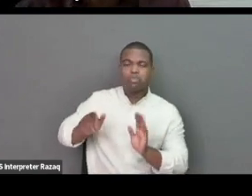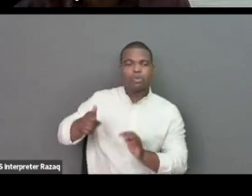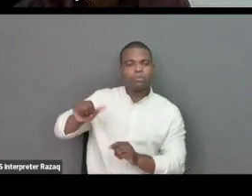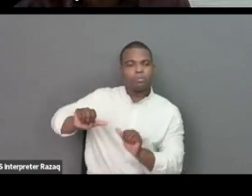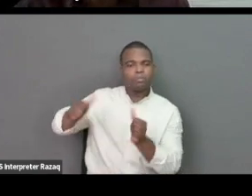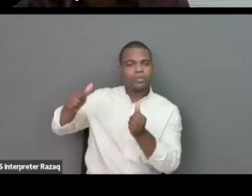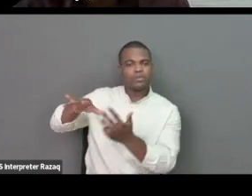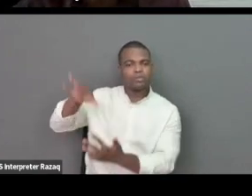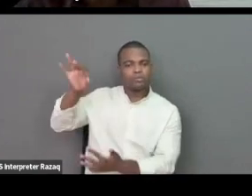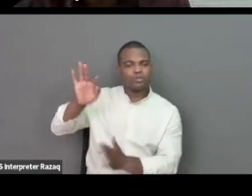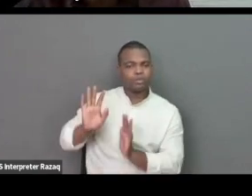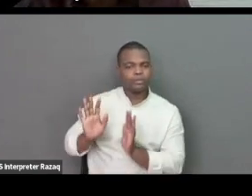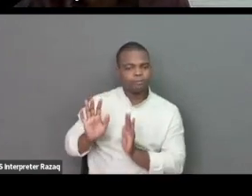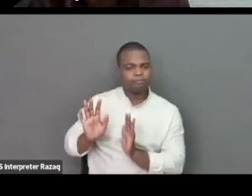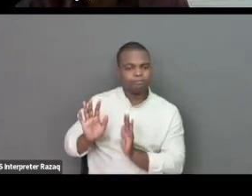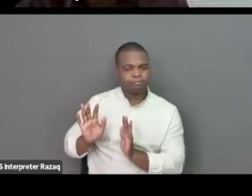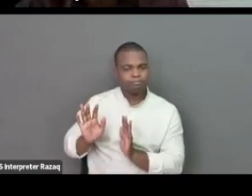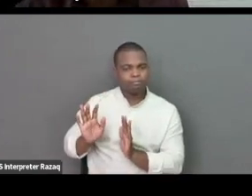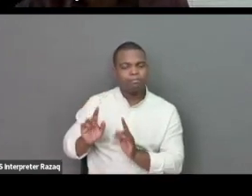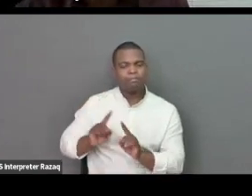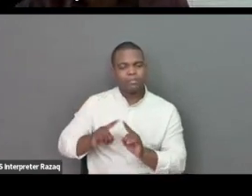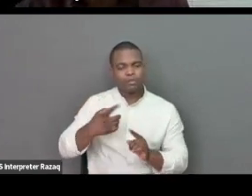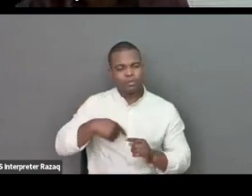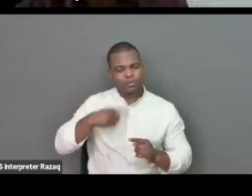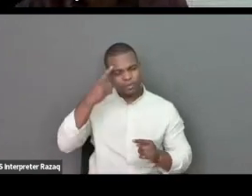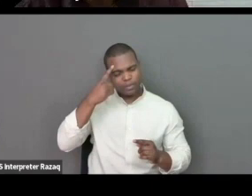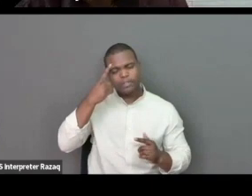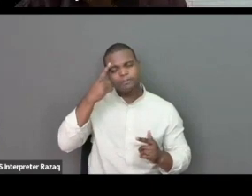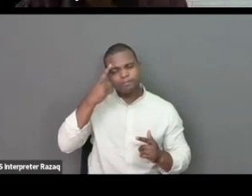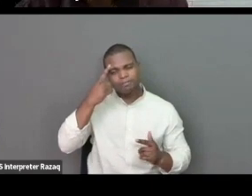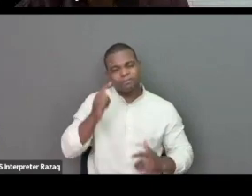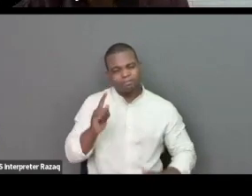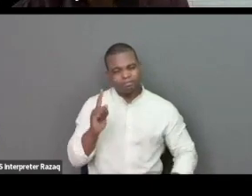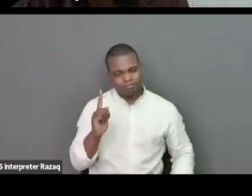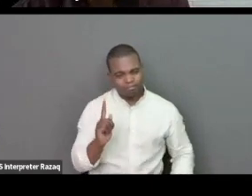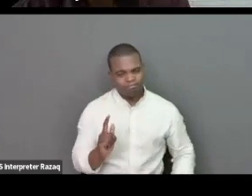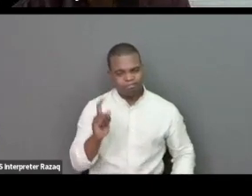give the possibility to different bodies to try